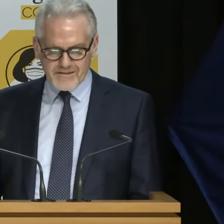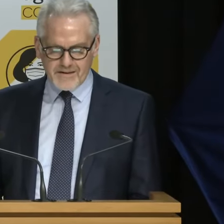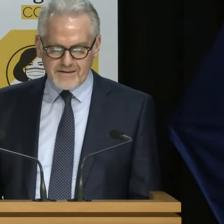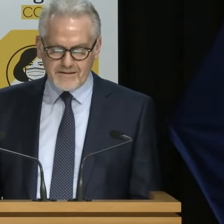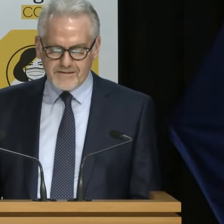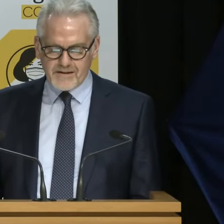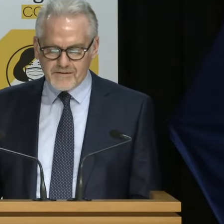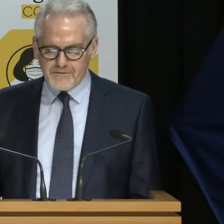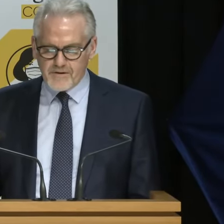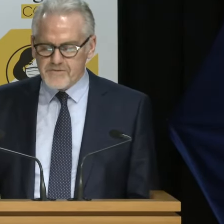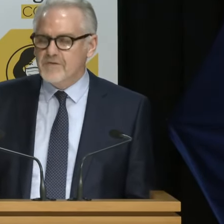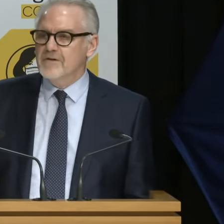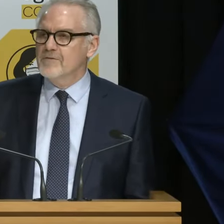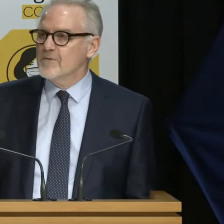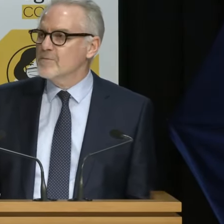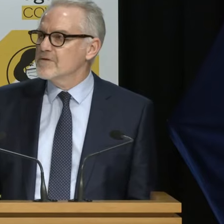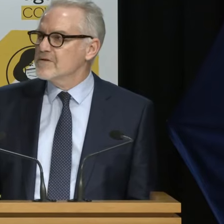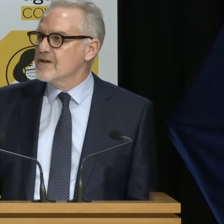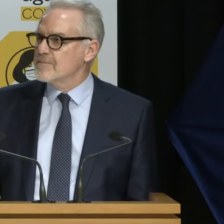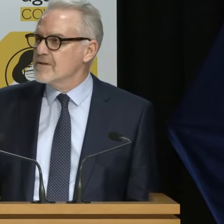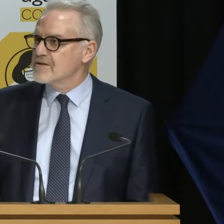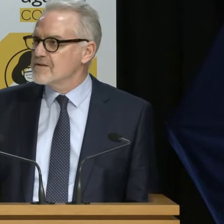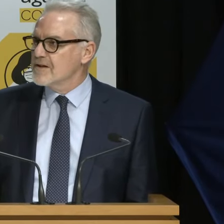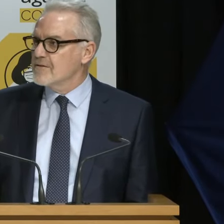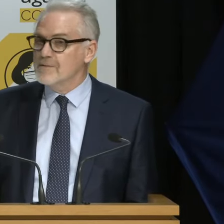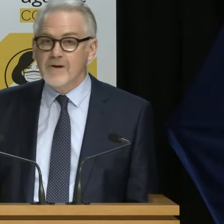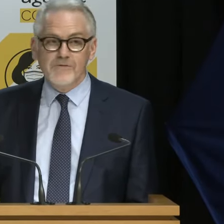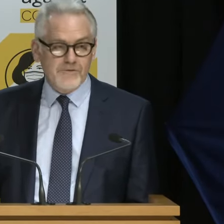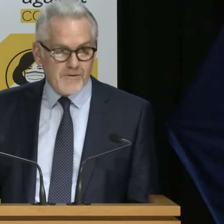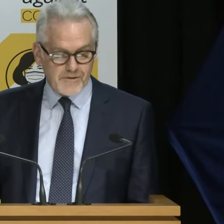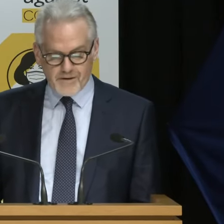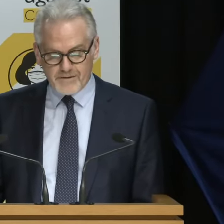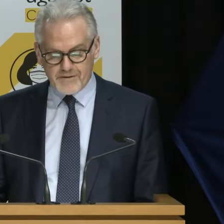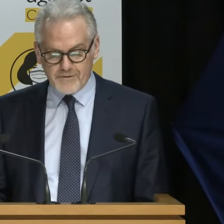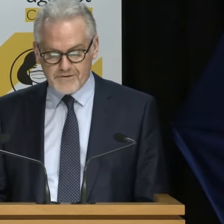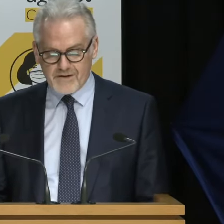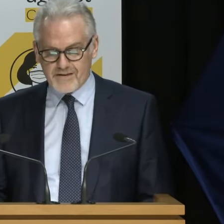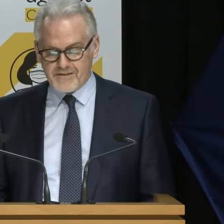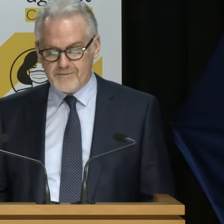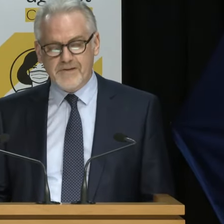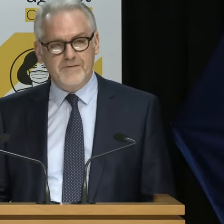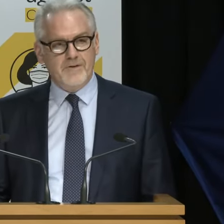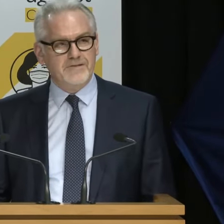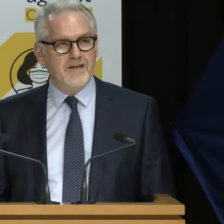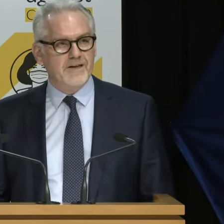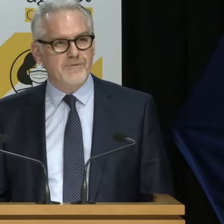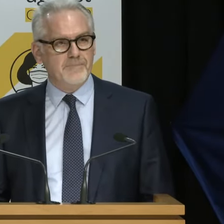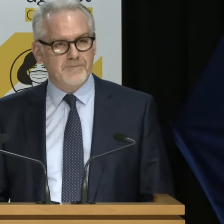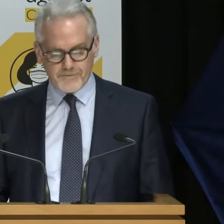cases and any positive cases must be linked with healthcare and managed appropriately, developing the systems will be the work businesses and government's design together. I will now hand over to